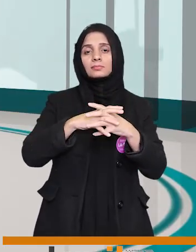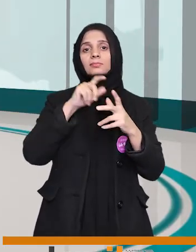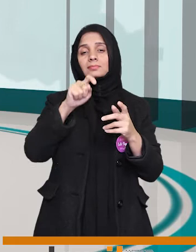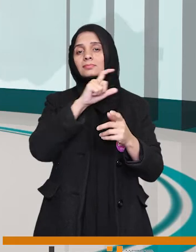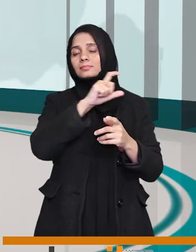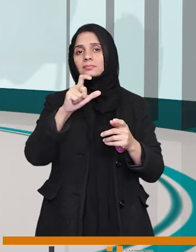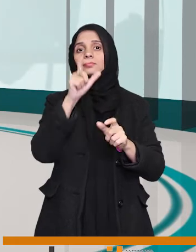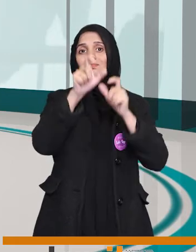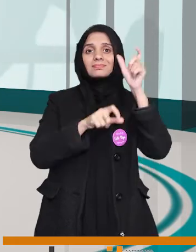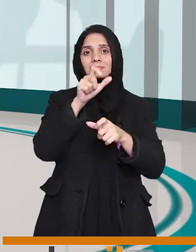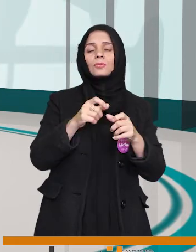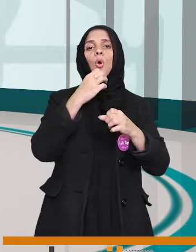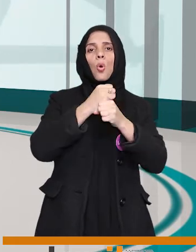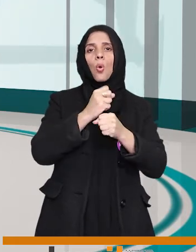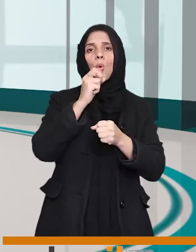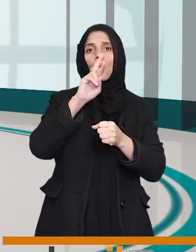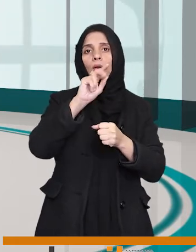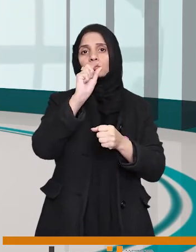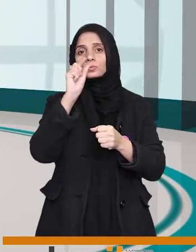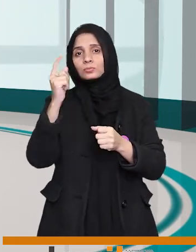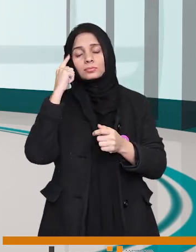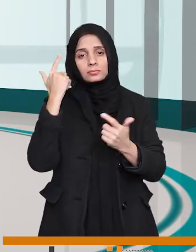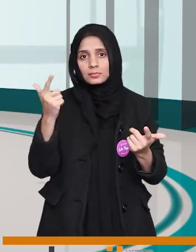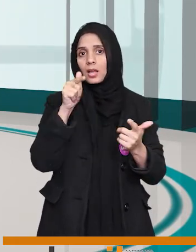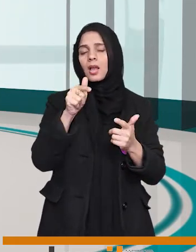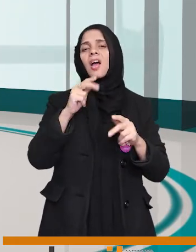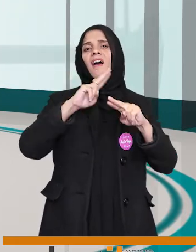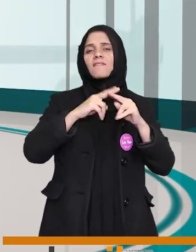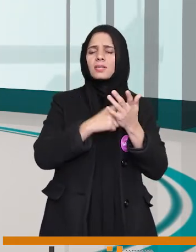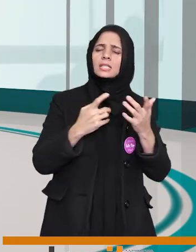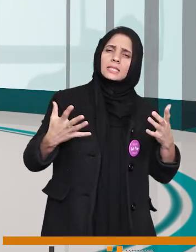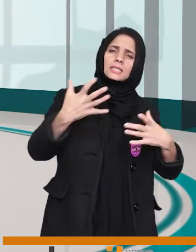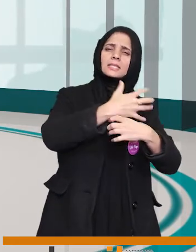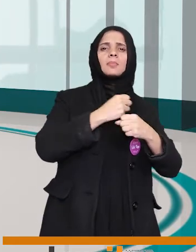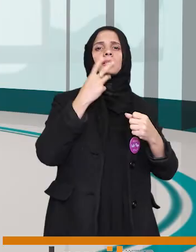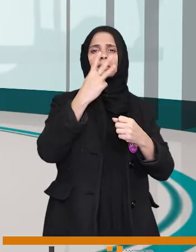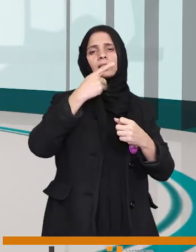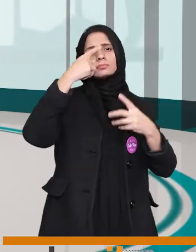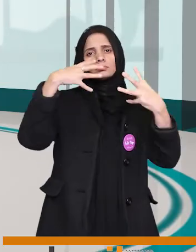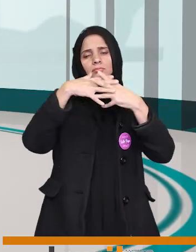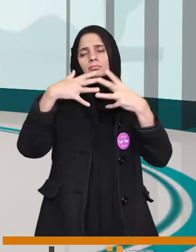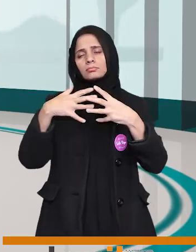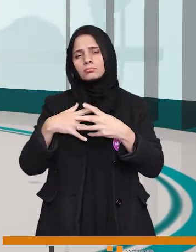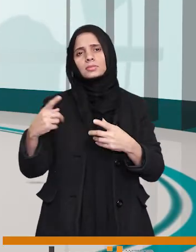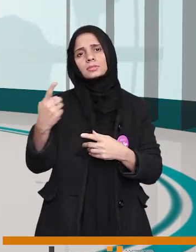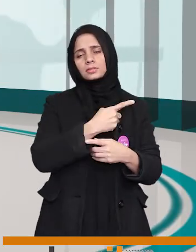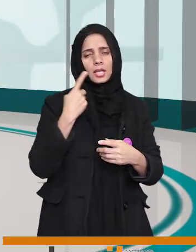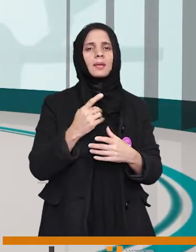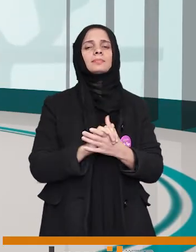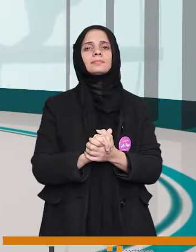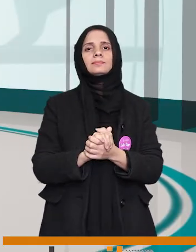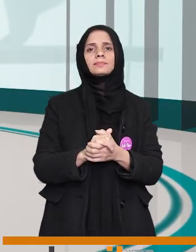guru.com, freelancer.com and upwork,